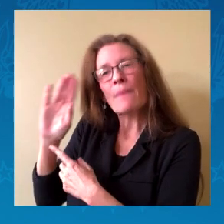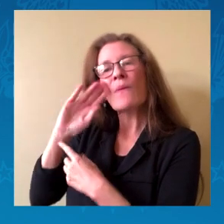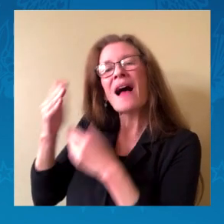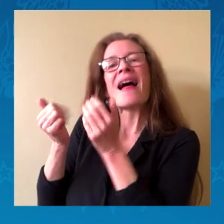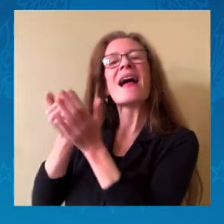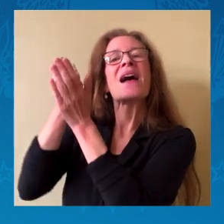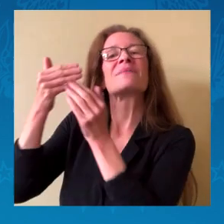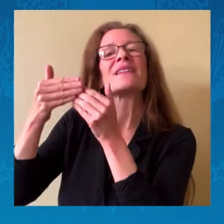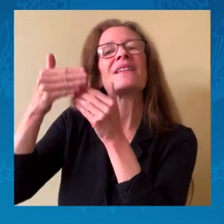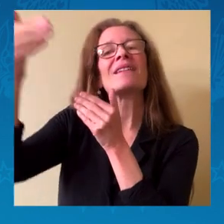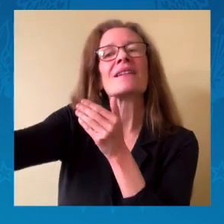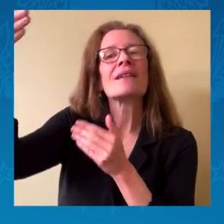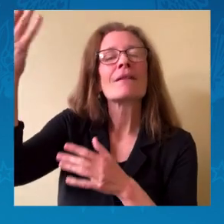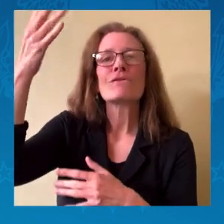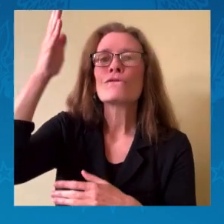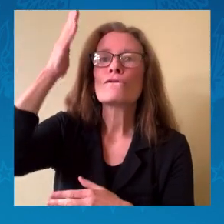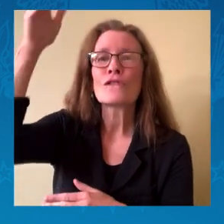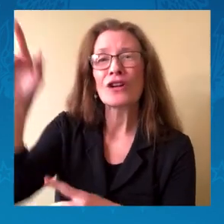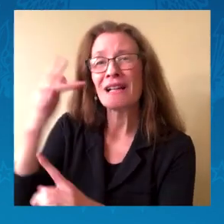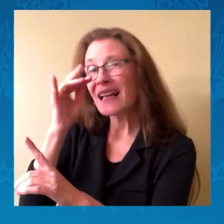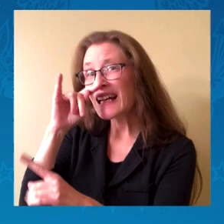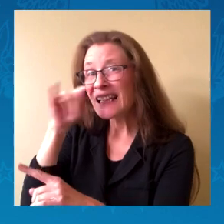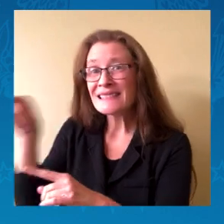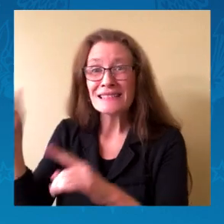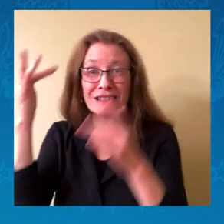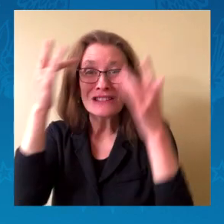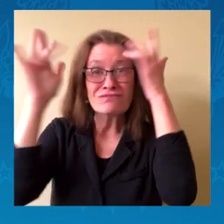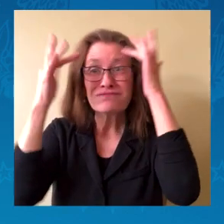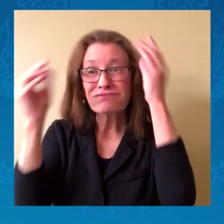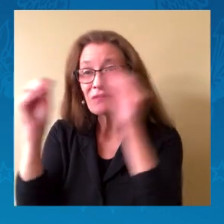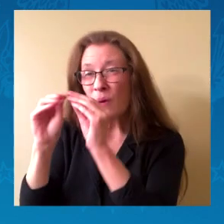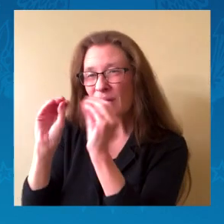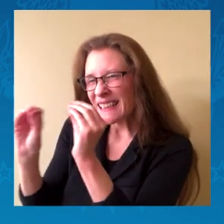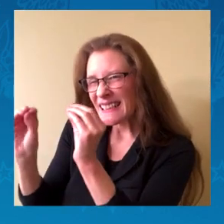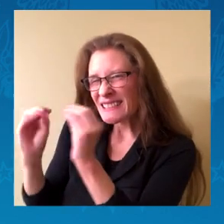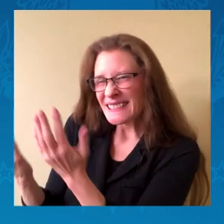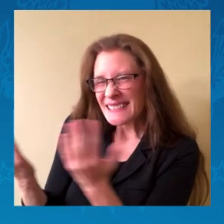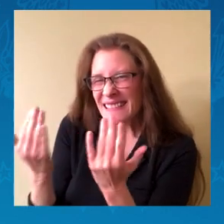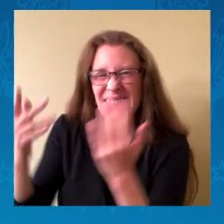when the topic of space and space flight opens up.